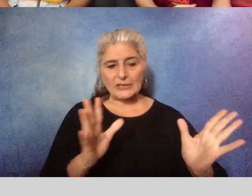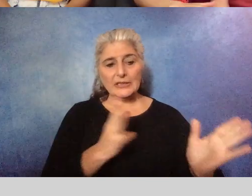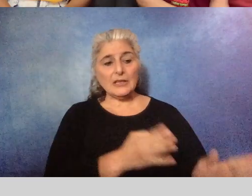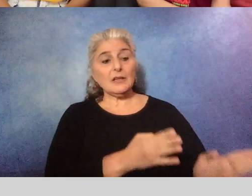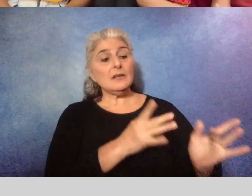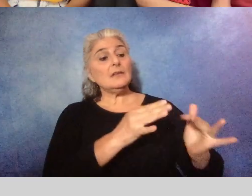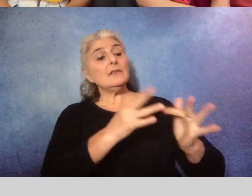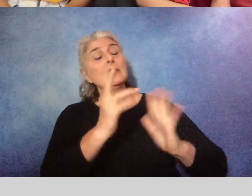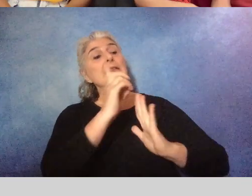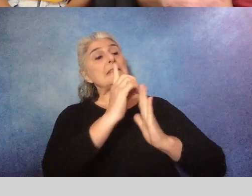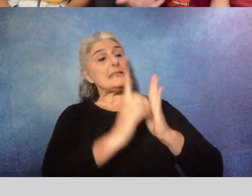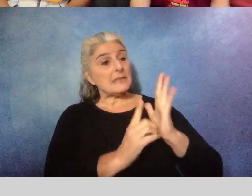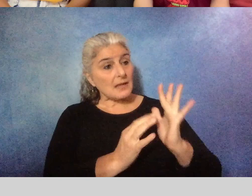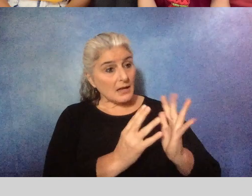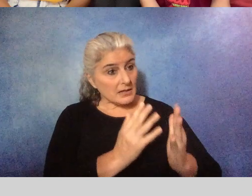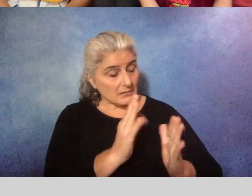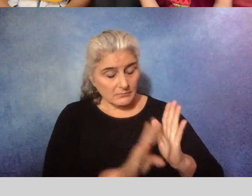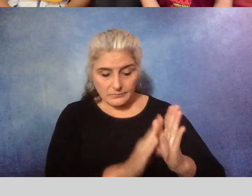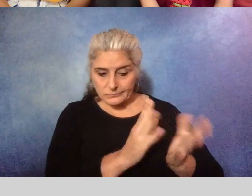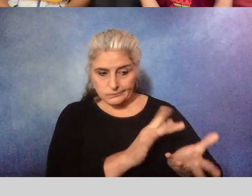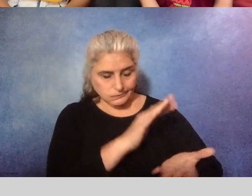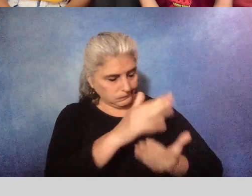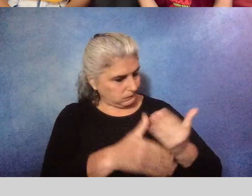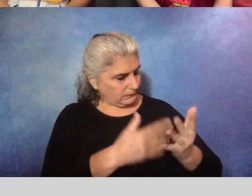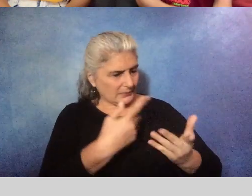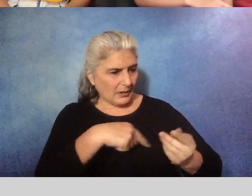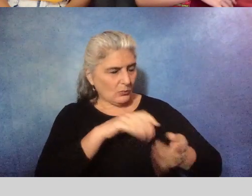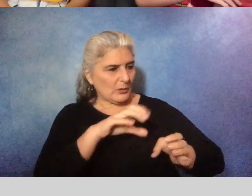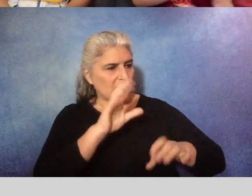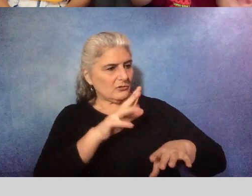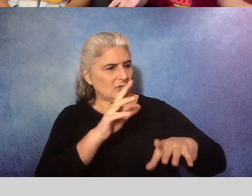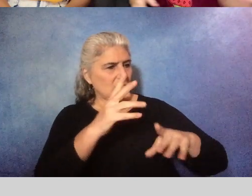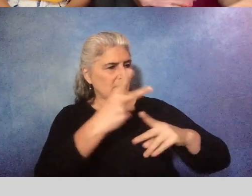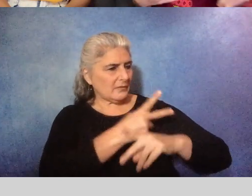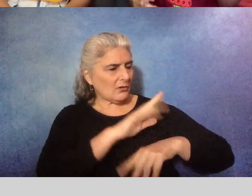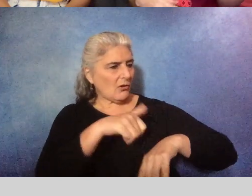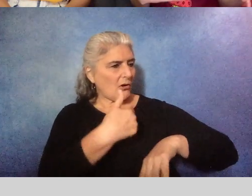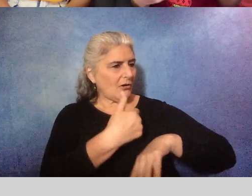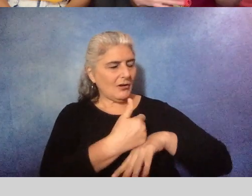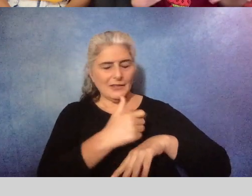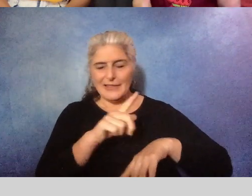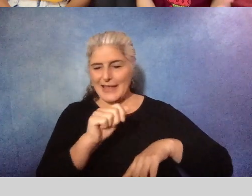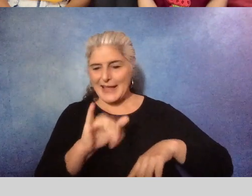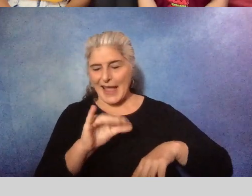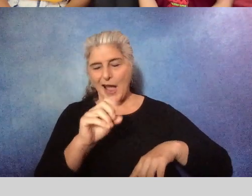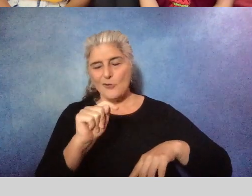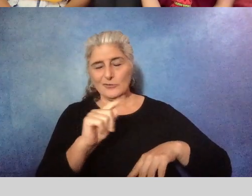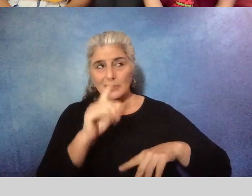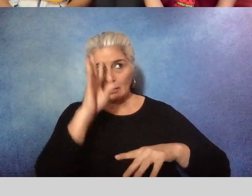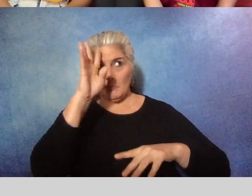It goes through design where we do all the layout and think about things.